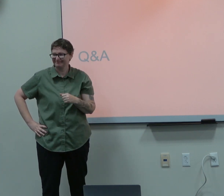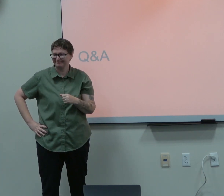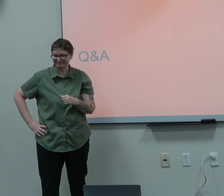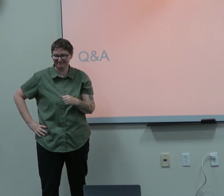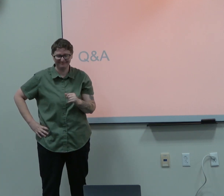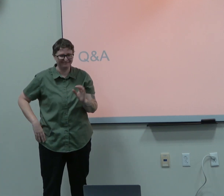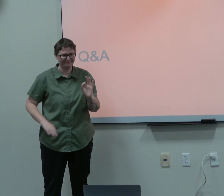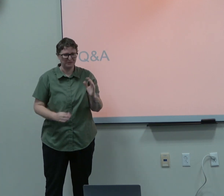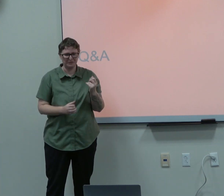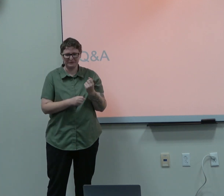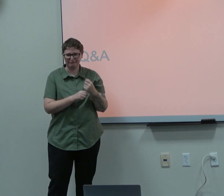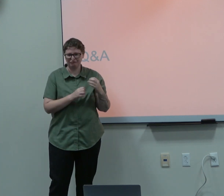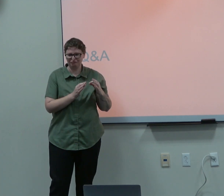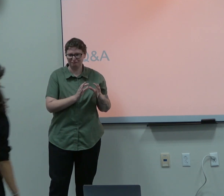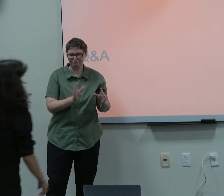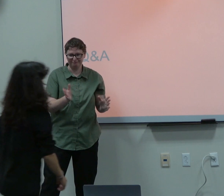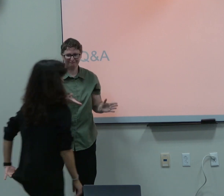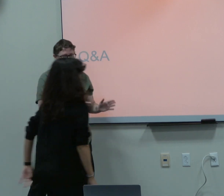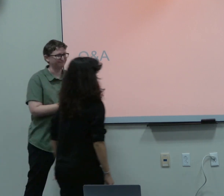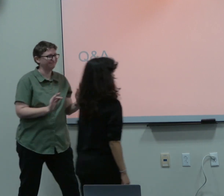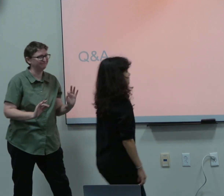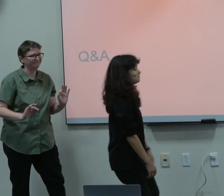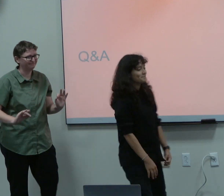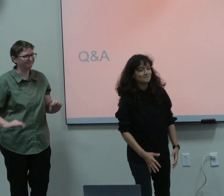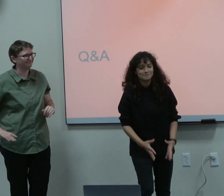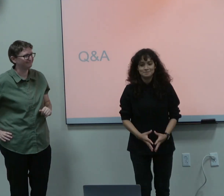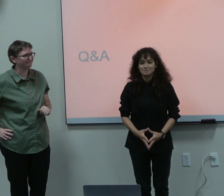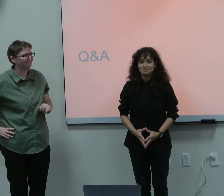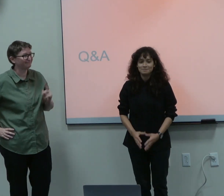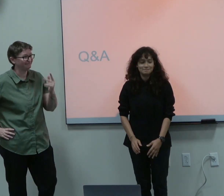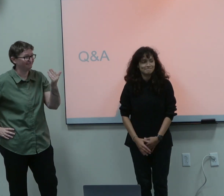Sorry, we just need the interpreter to come up here quickly. Okay. Sorry, we just need the interpreter to come up here quickly.